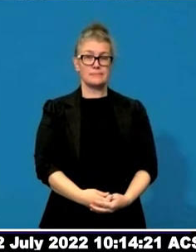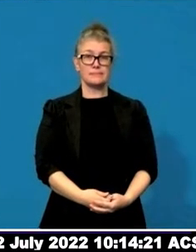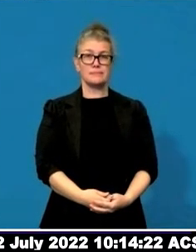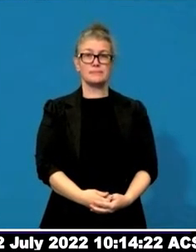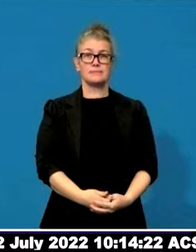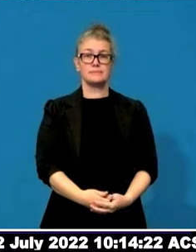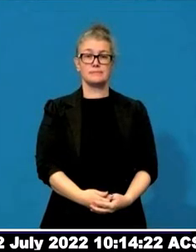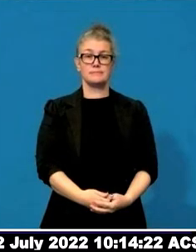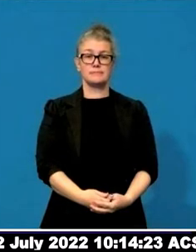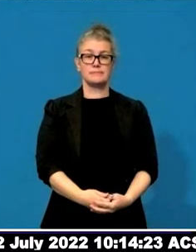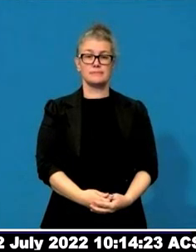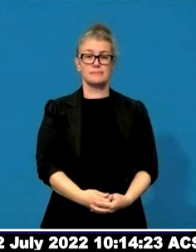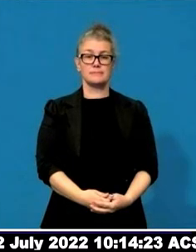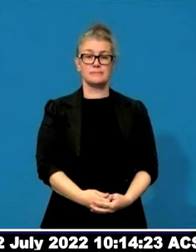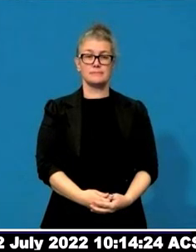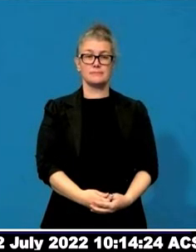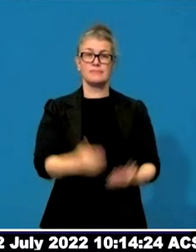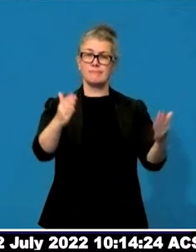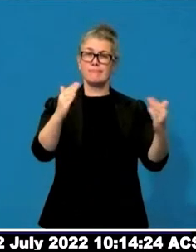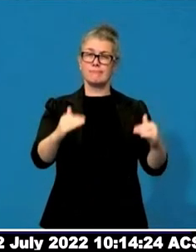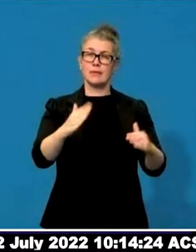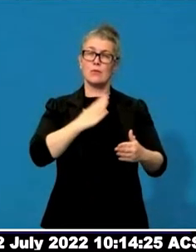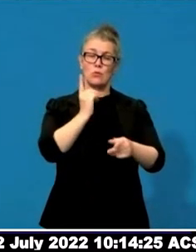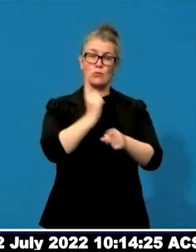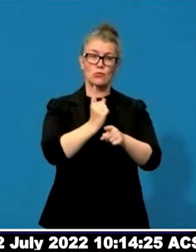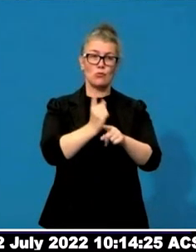Now, Em, I want to talk about utensils.